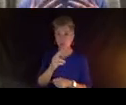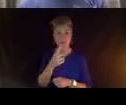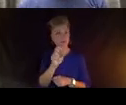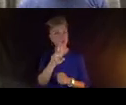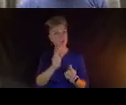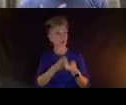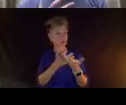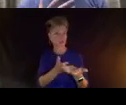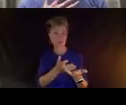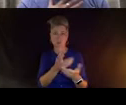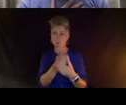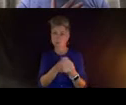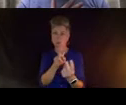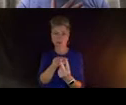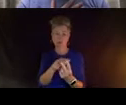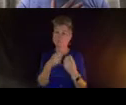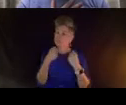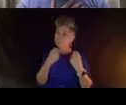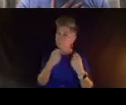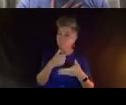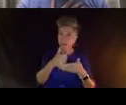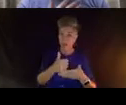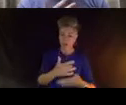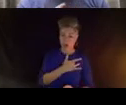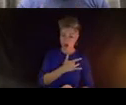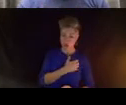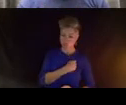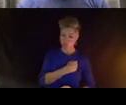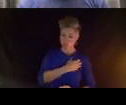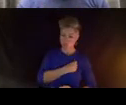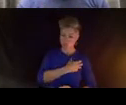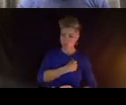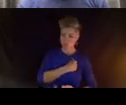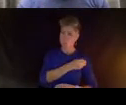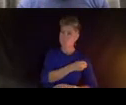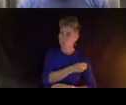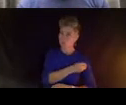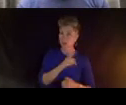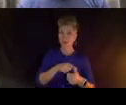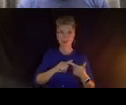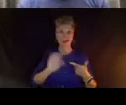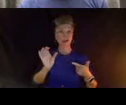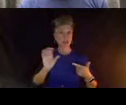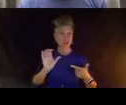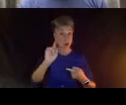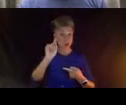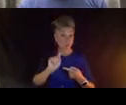Exercise helps your heart muscle, it helps cholesterol, it helps your mental acuity, it improves sleep, it improves mood,